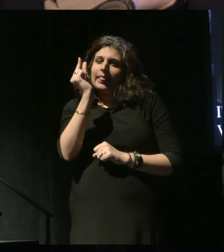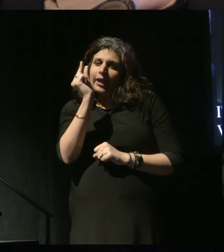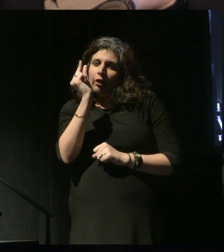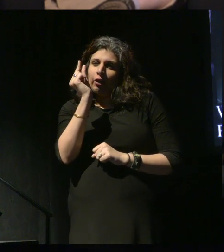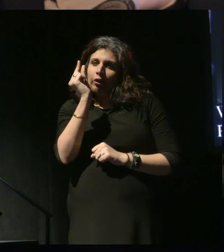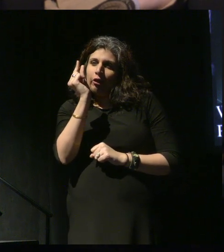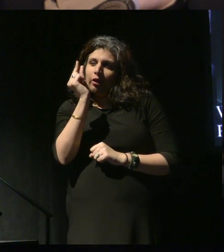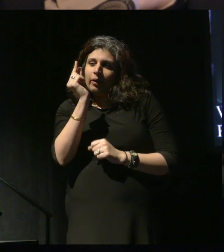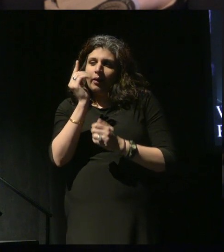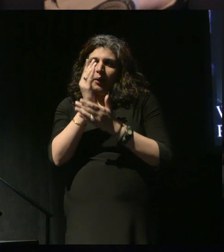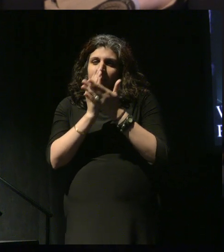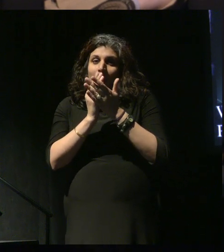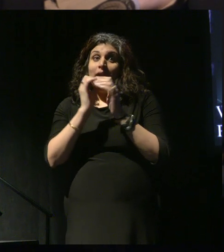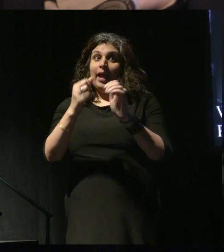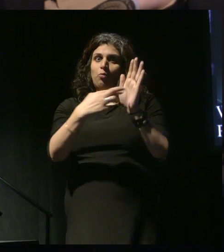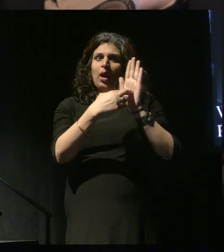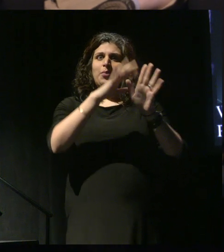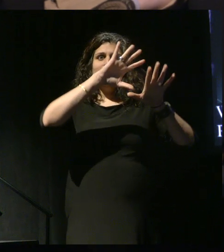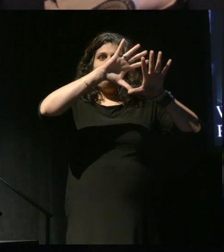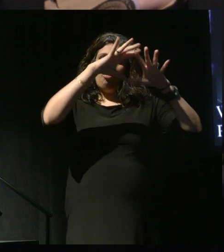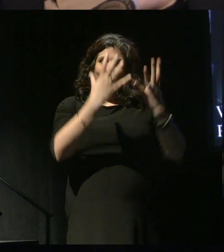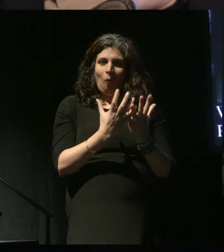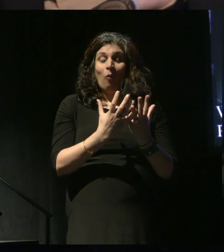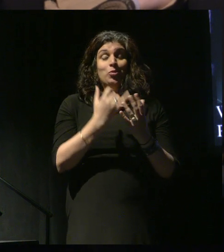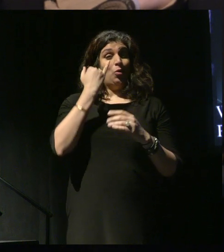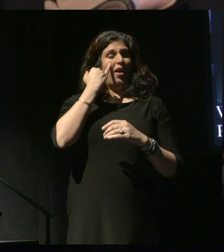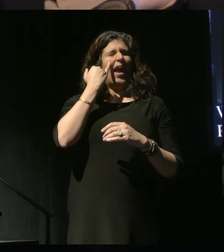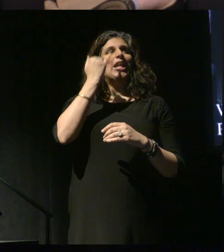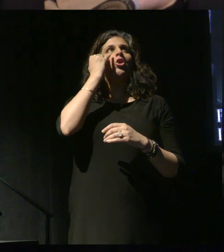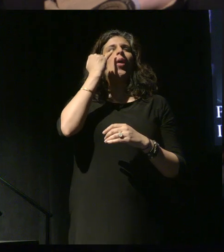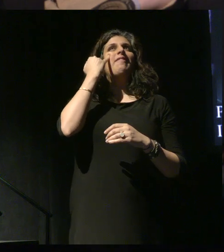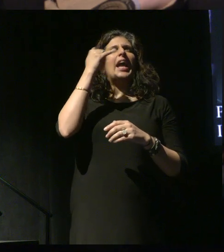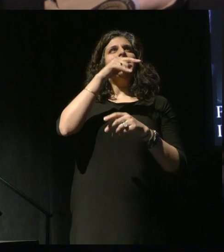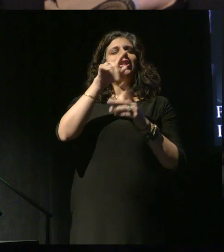And I knew that if I could start with the right prologue. Mm.